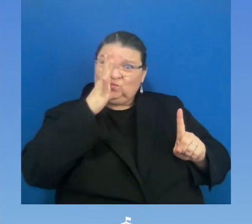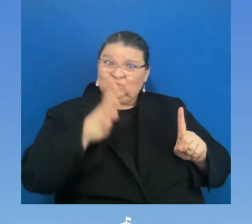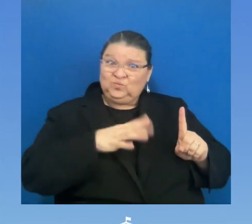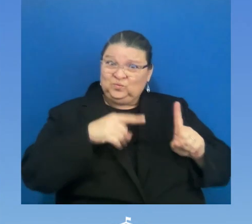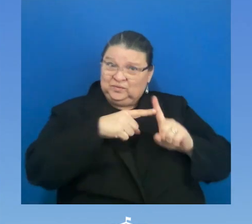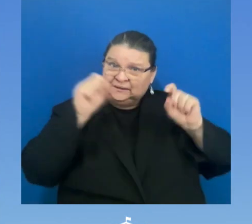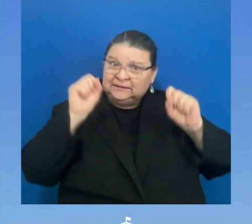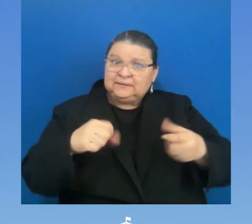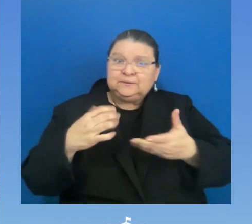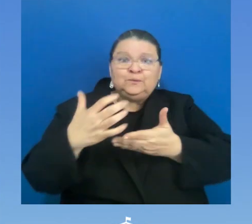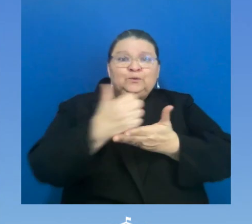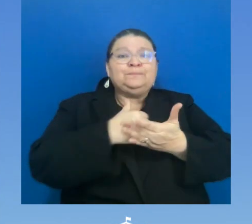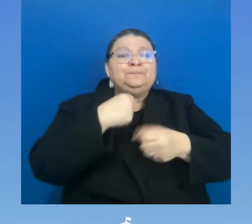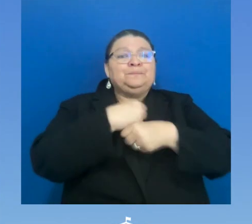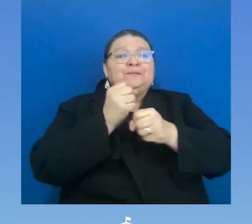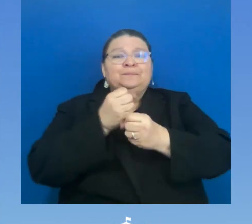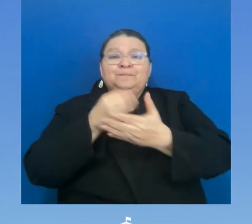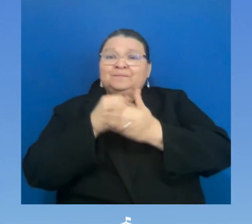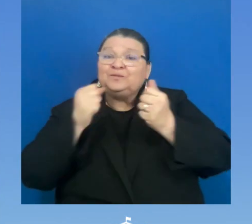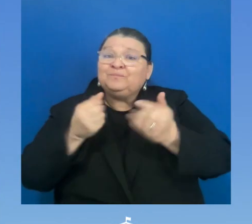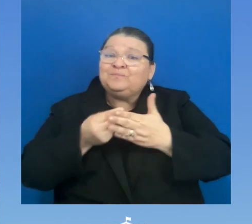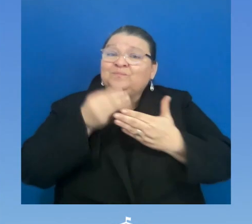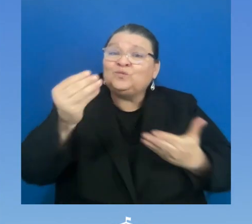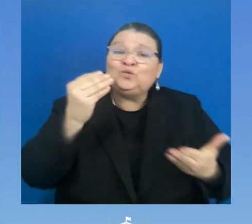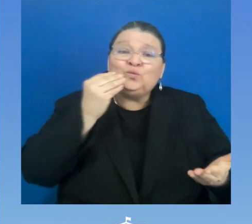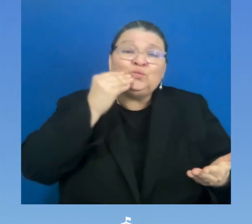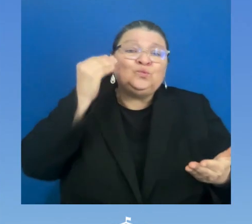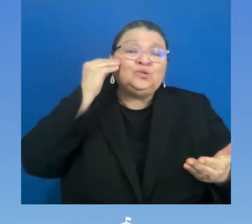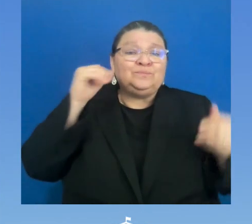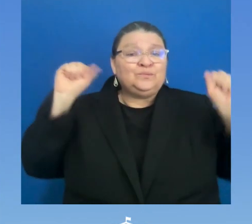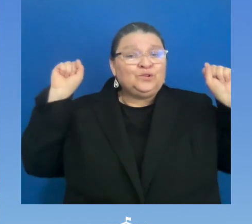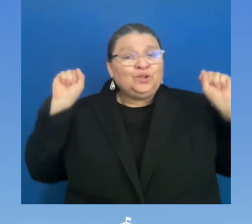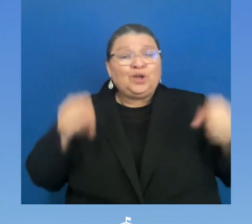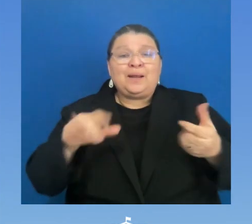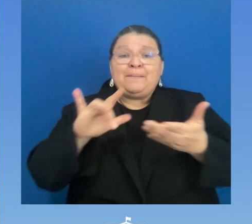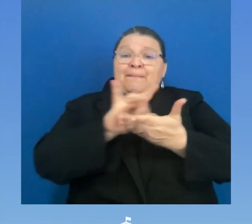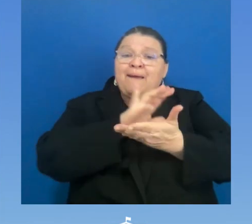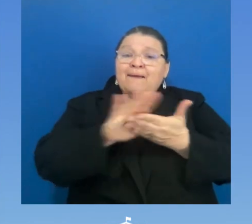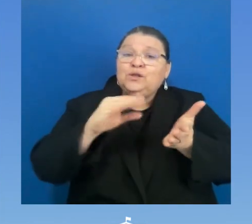or pay a mortgage or invest in a small business or save for retirement.